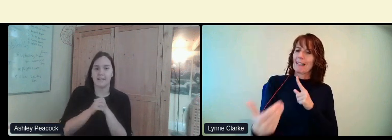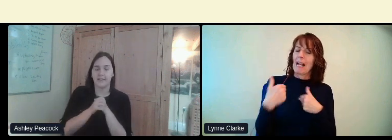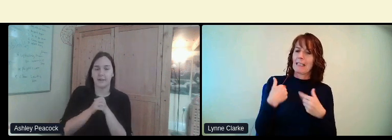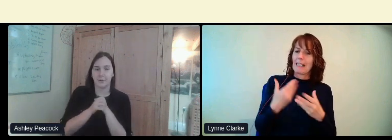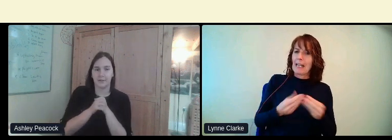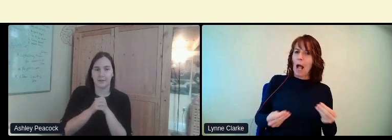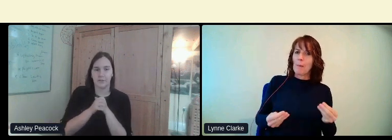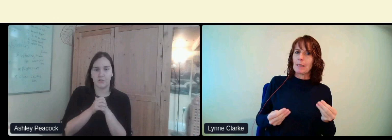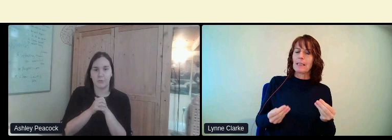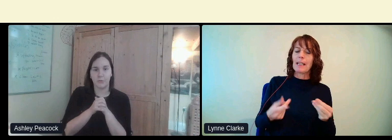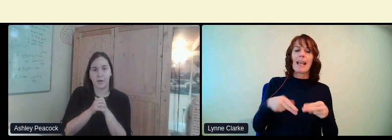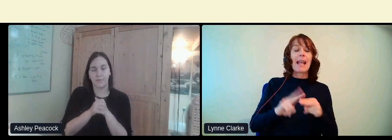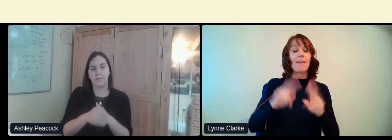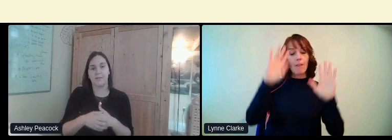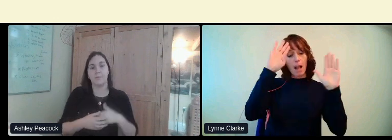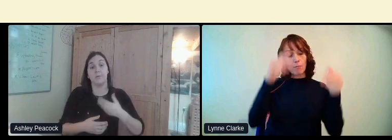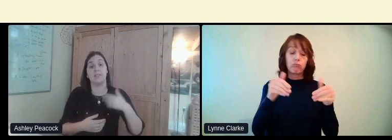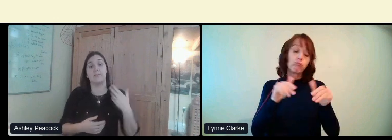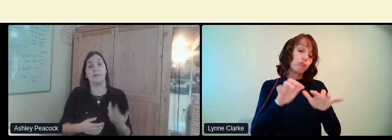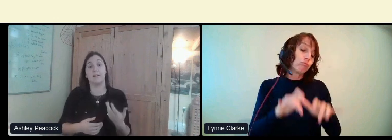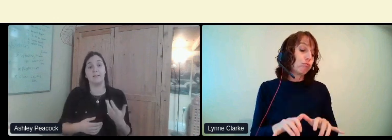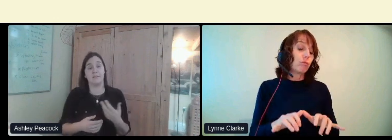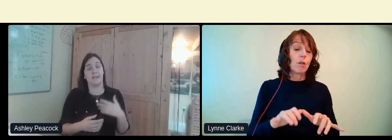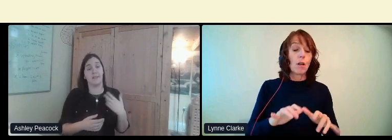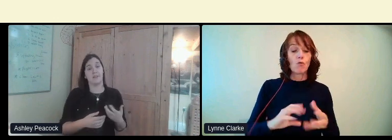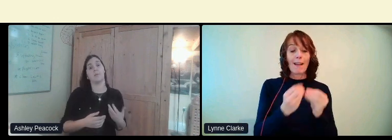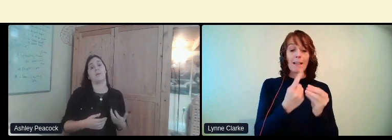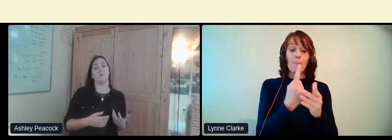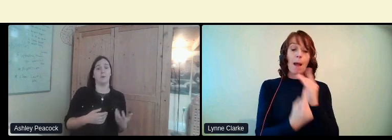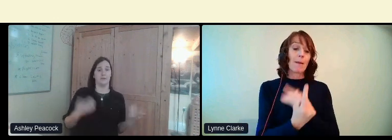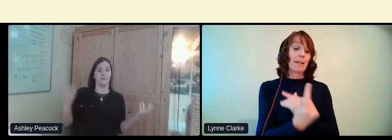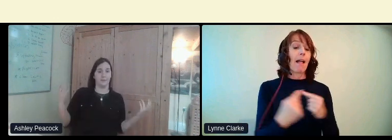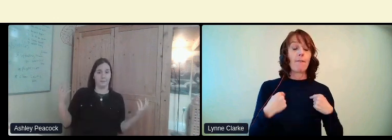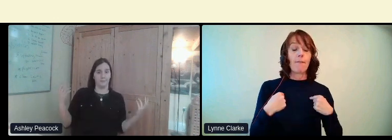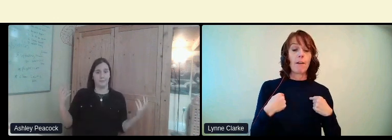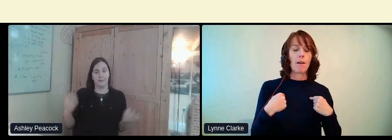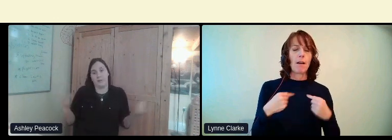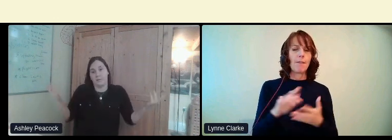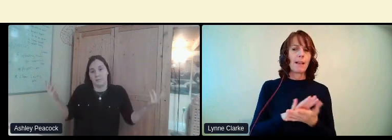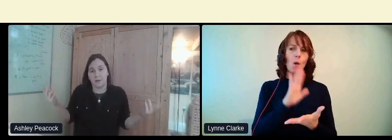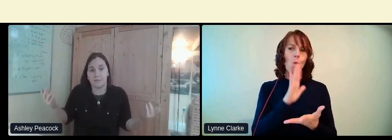they're going to work for people who experience and think about the world differently. We come